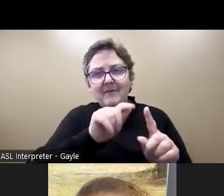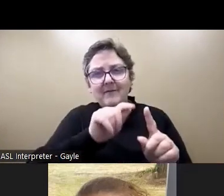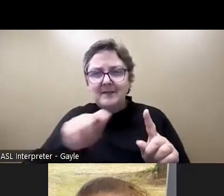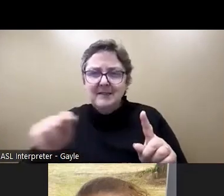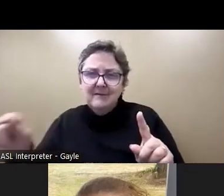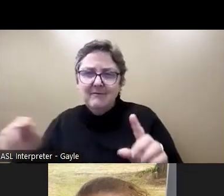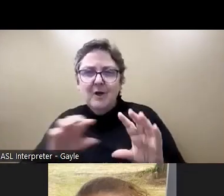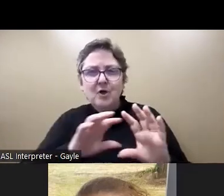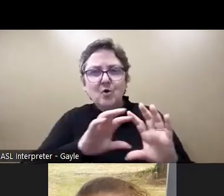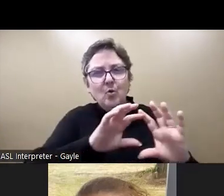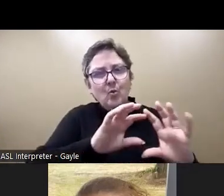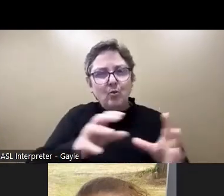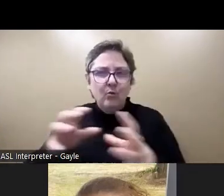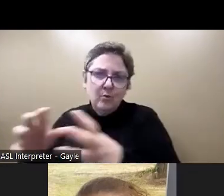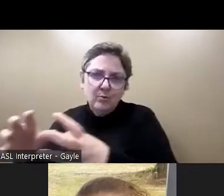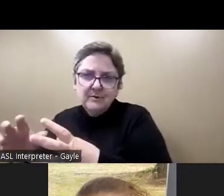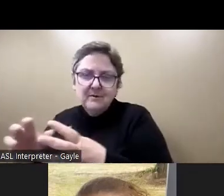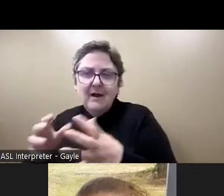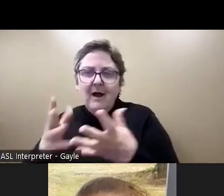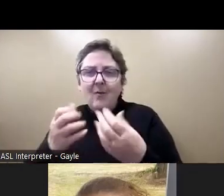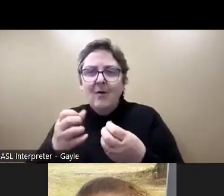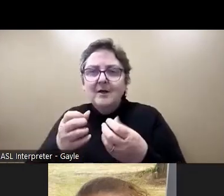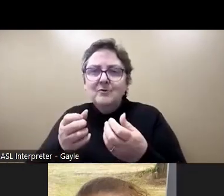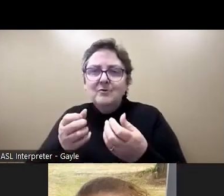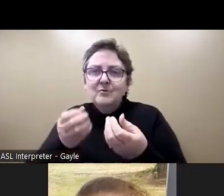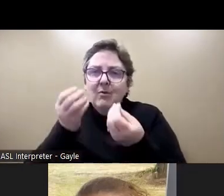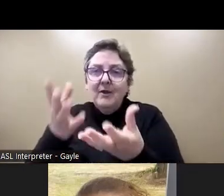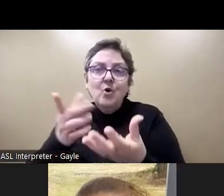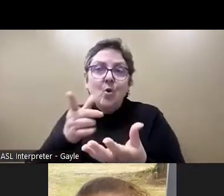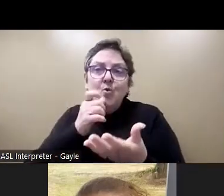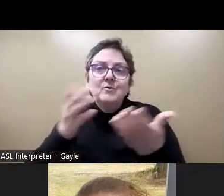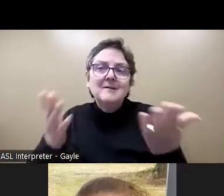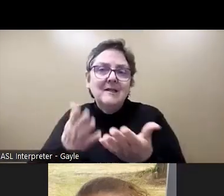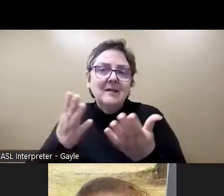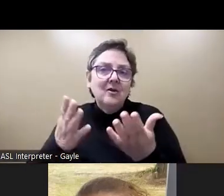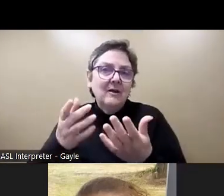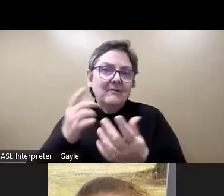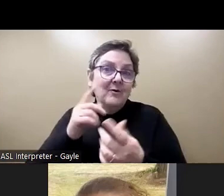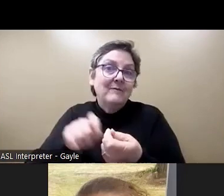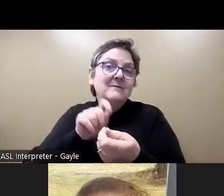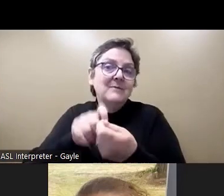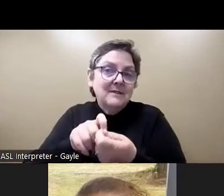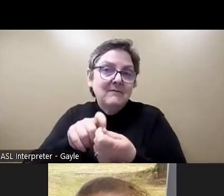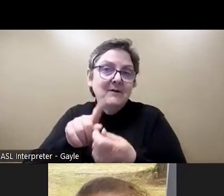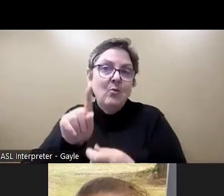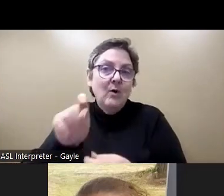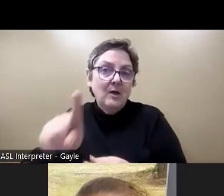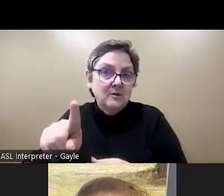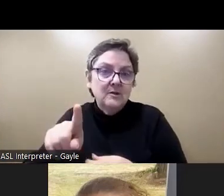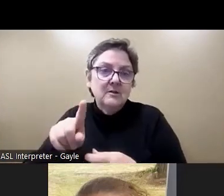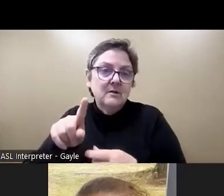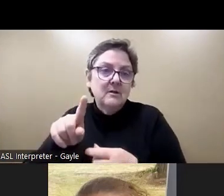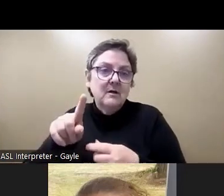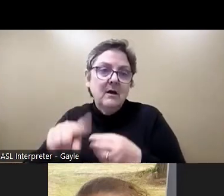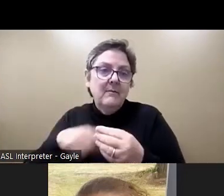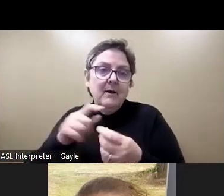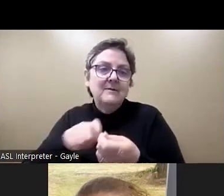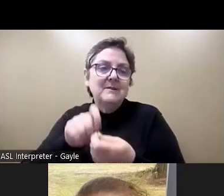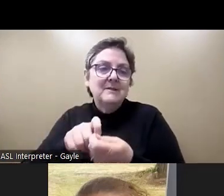to who's on the call, if you wanna target some of your questions to them. Yes, thank that's great, Michelle.